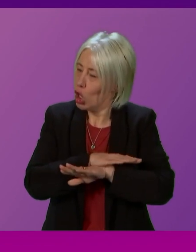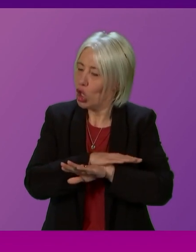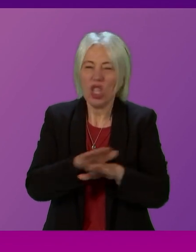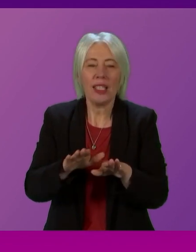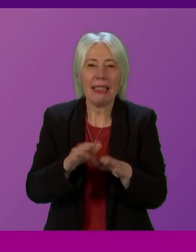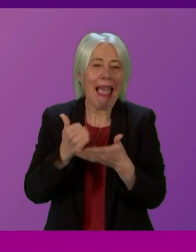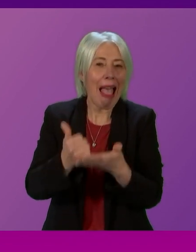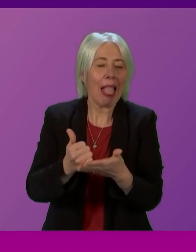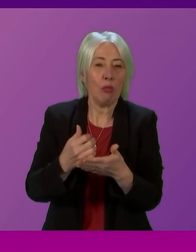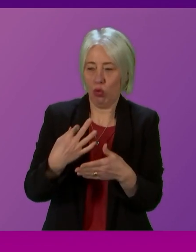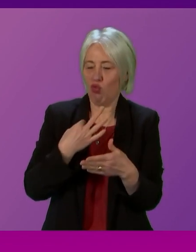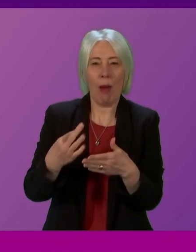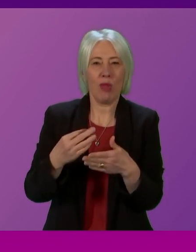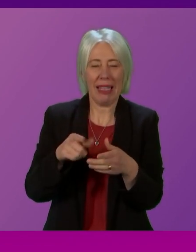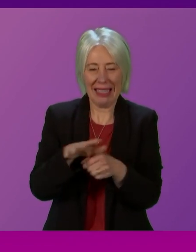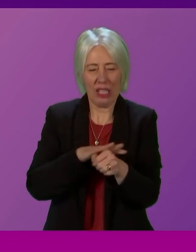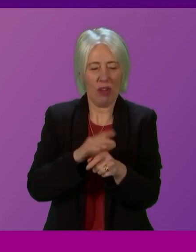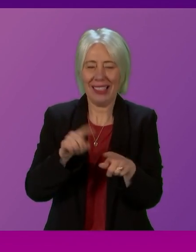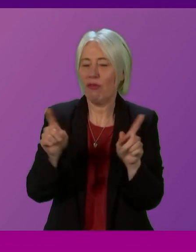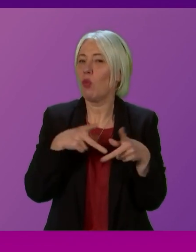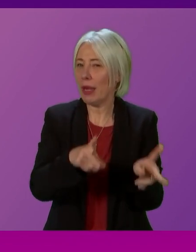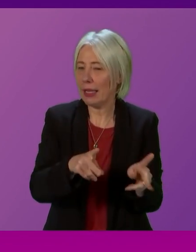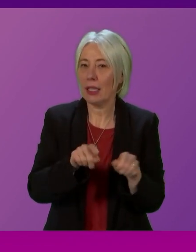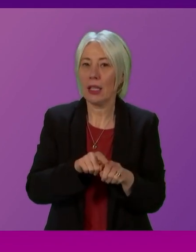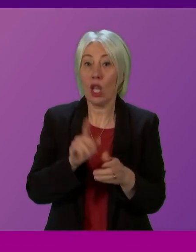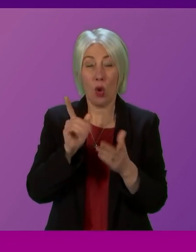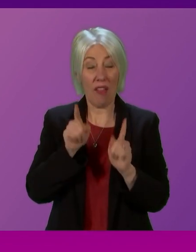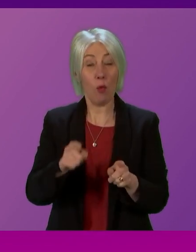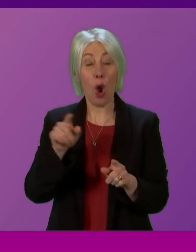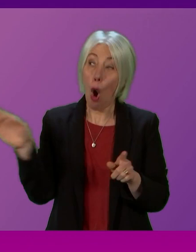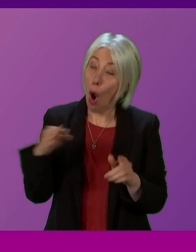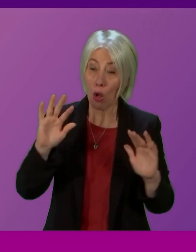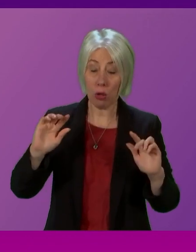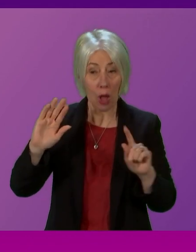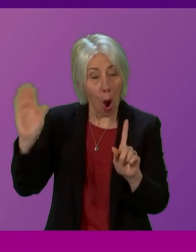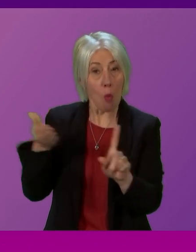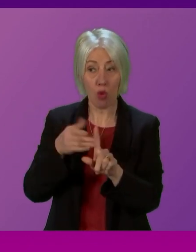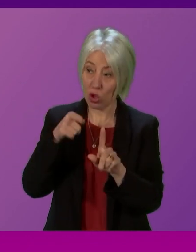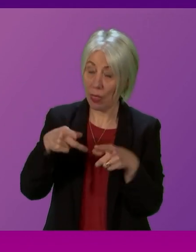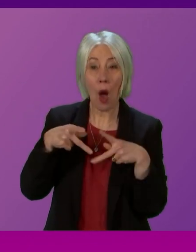If all of us come at such debates in that spirit, we can work our way through all these